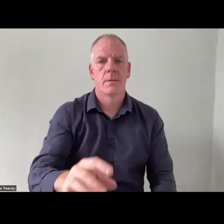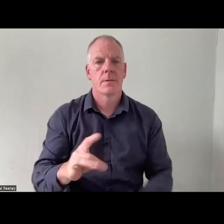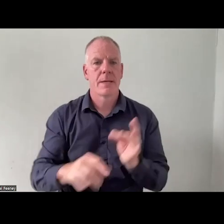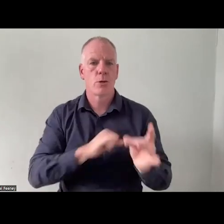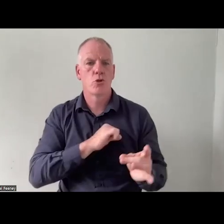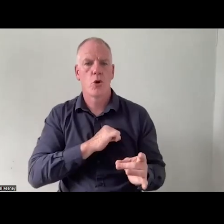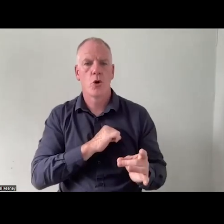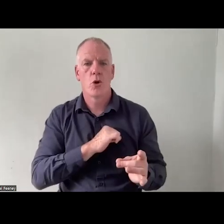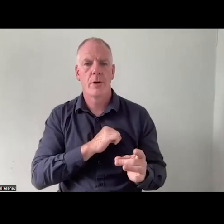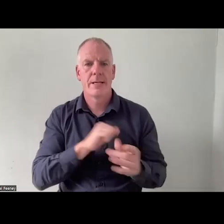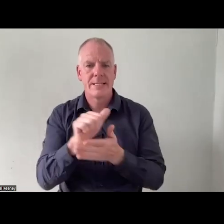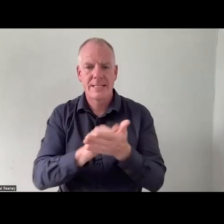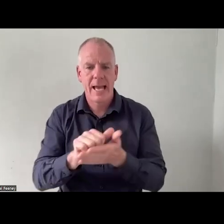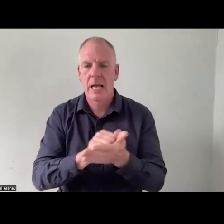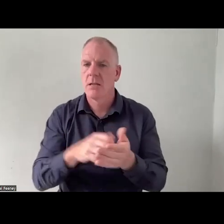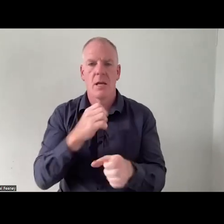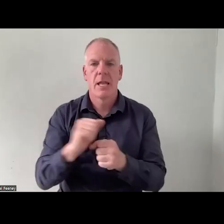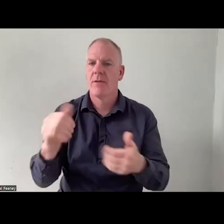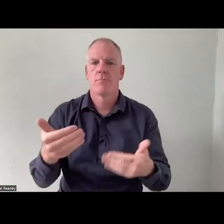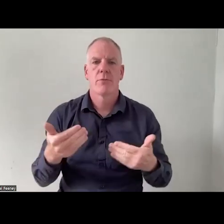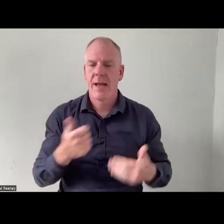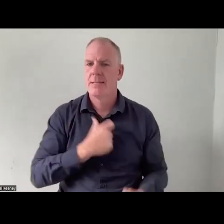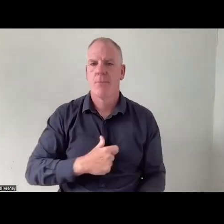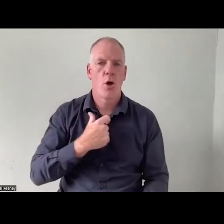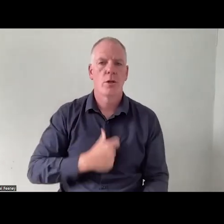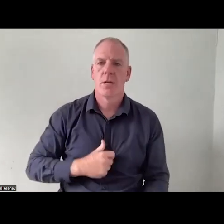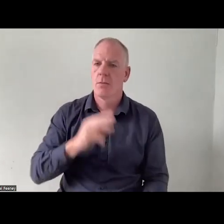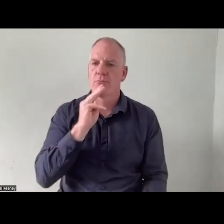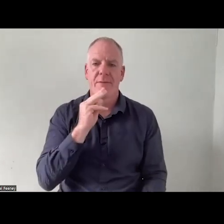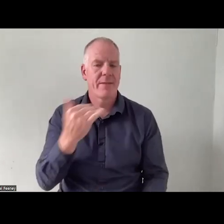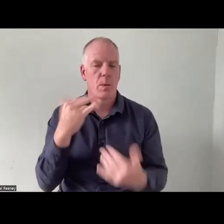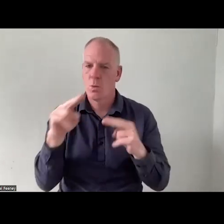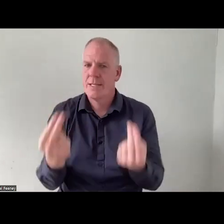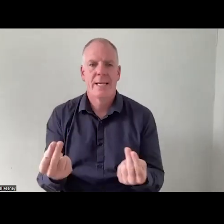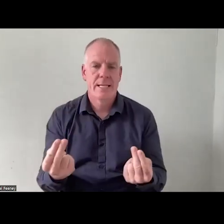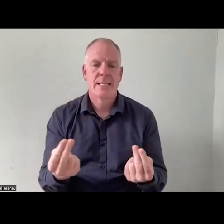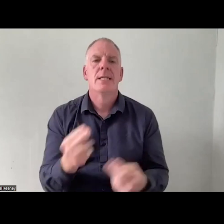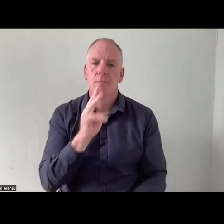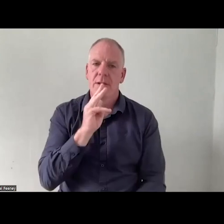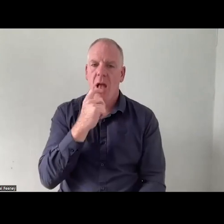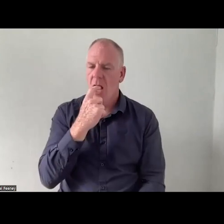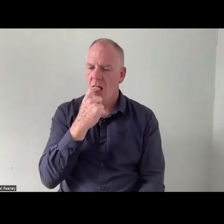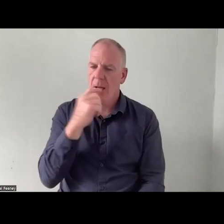that they never need to provide any personal or private information. Privacy is of the utmost importance to us at NaviLens